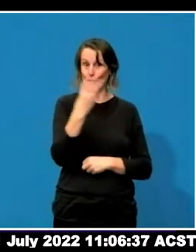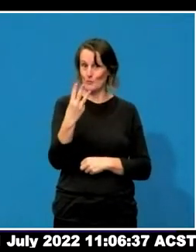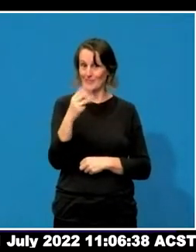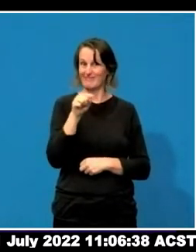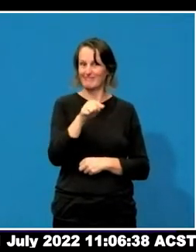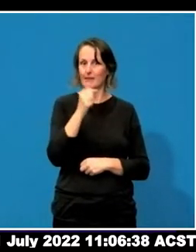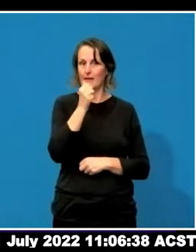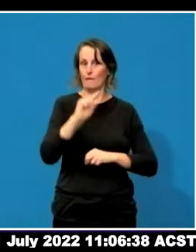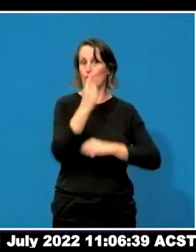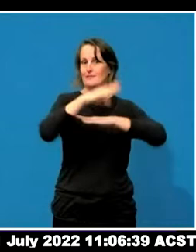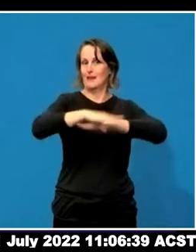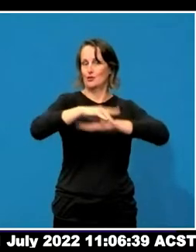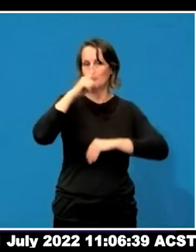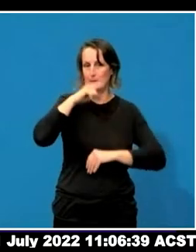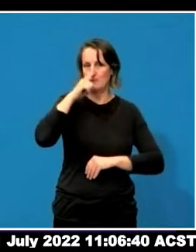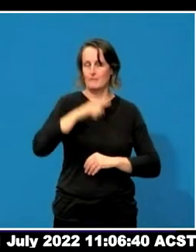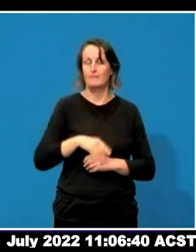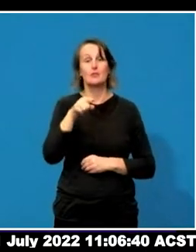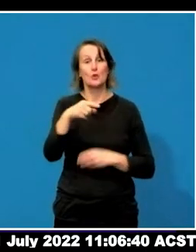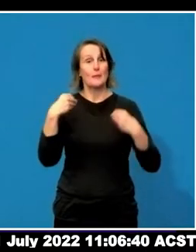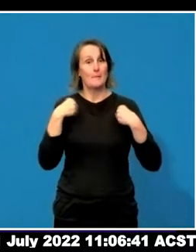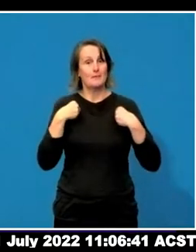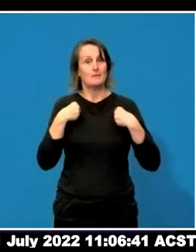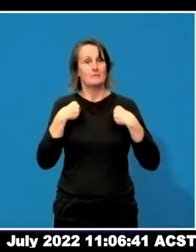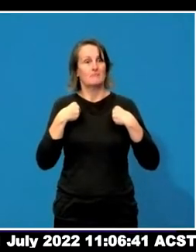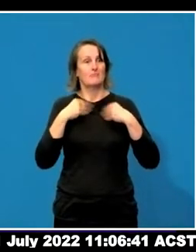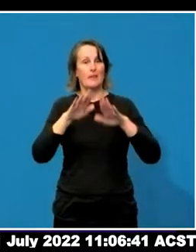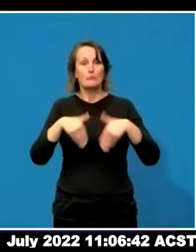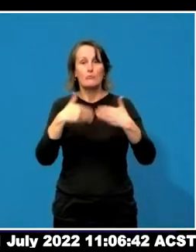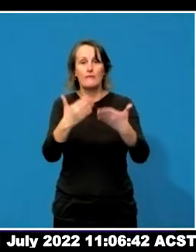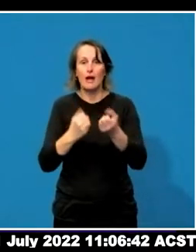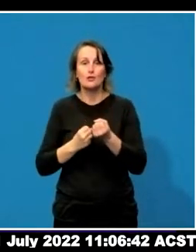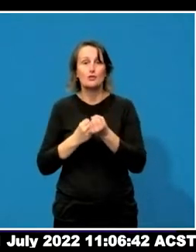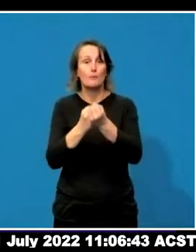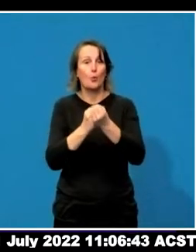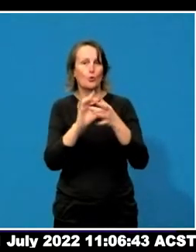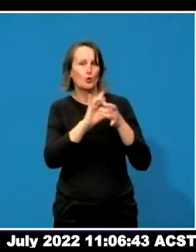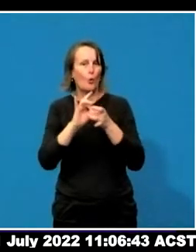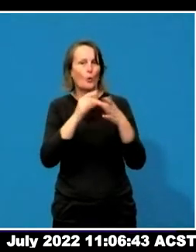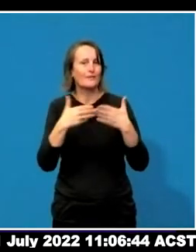This business primarily provides support coordination services to NDIS participants in Far North Queensland.